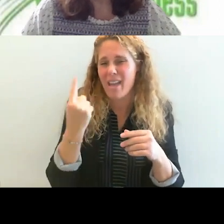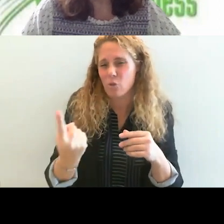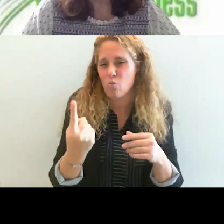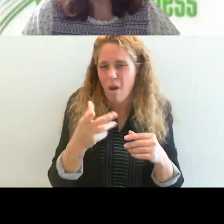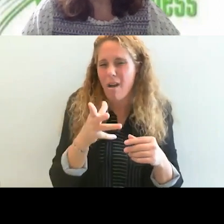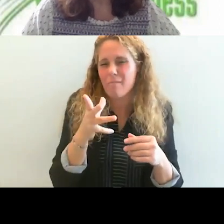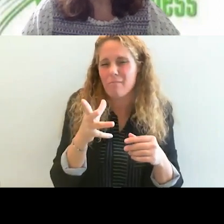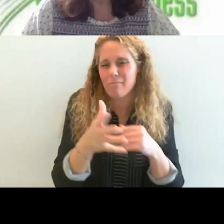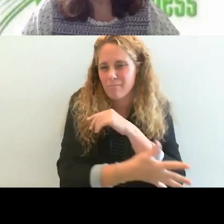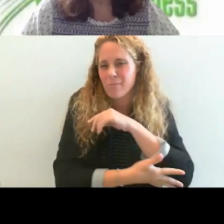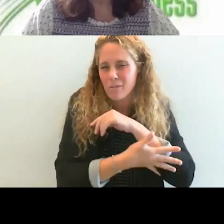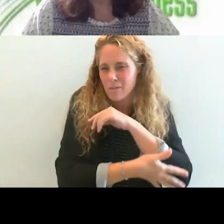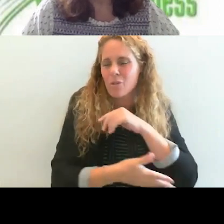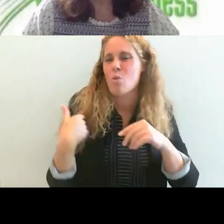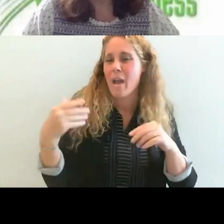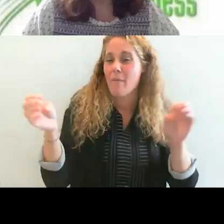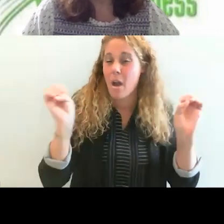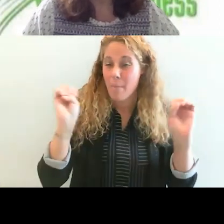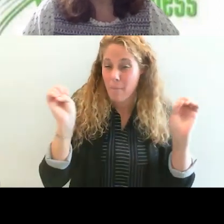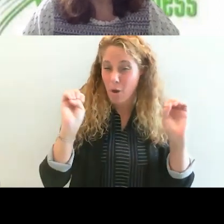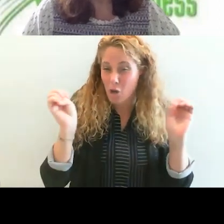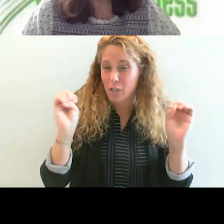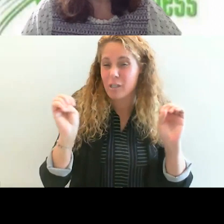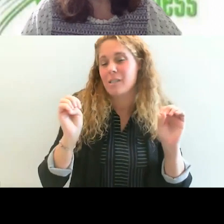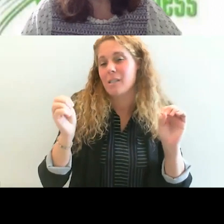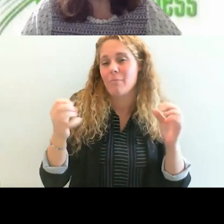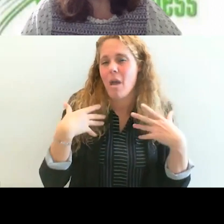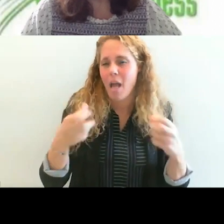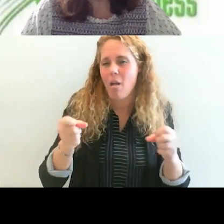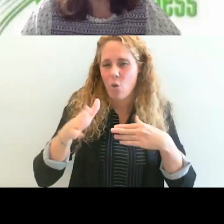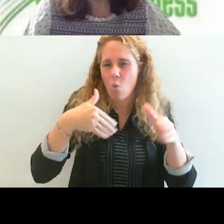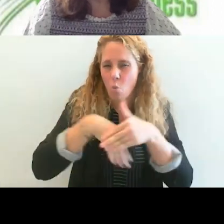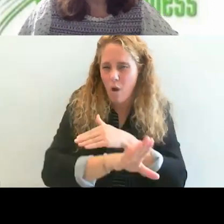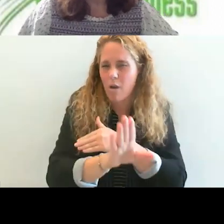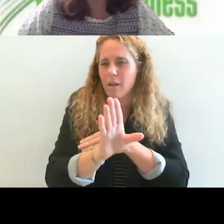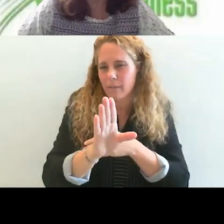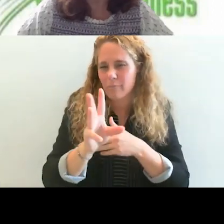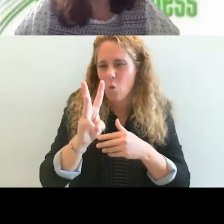HAVE AN EMERGENCY BEHAVIORAL HEALTH CENTER THAT HAS BEEN OPERATING